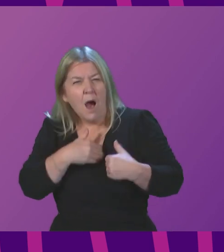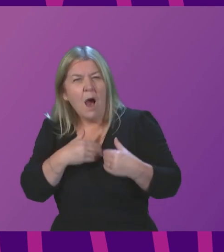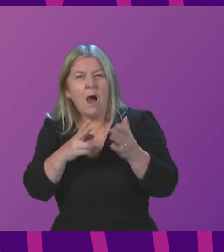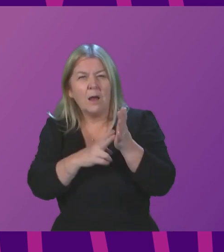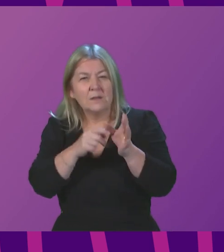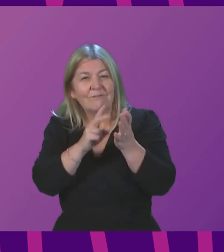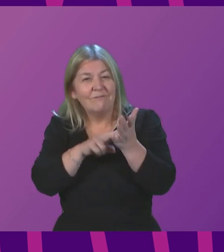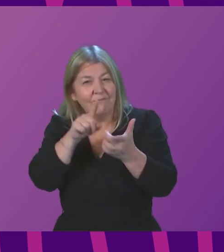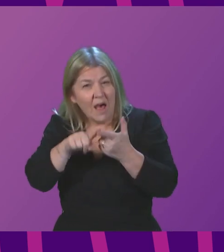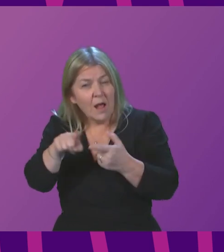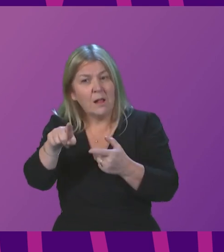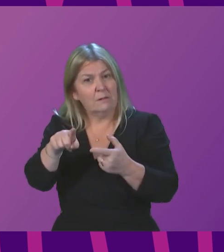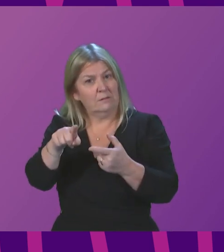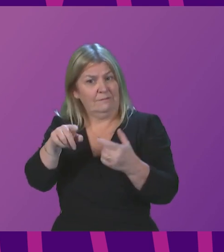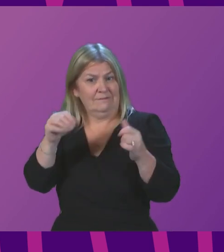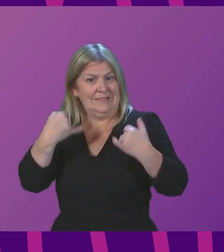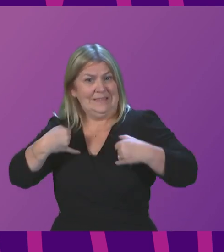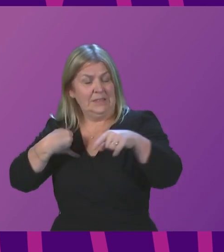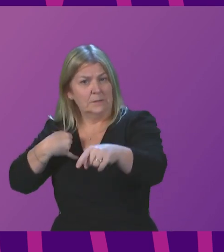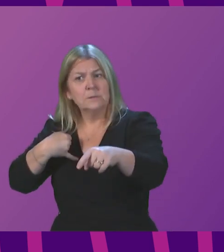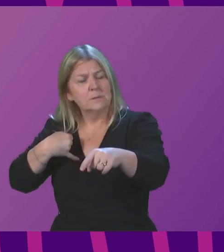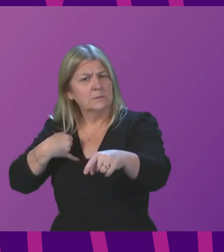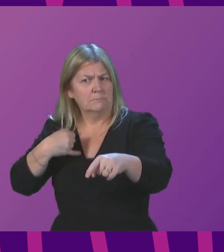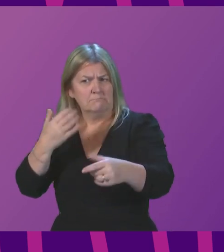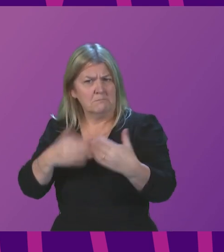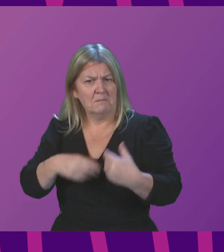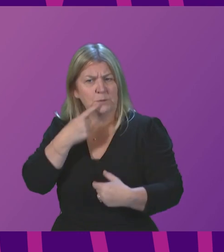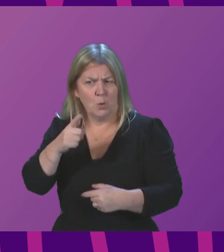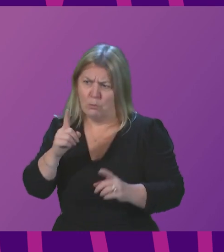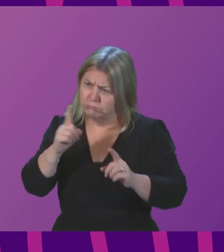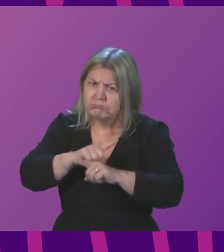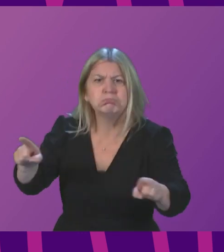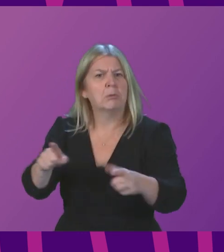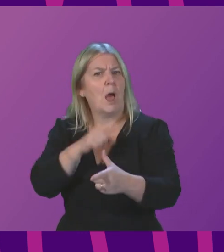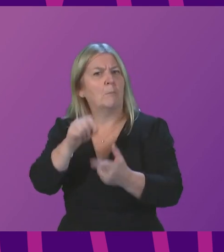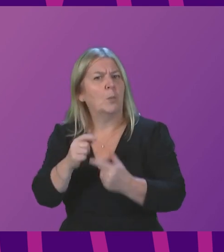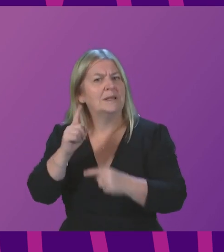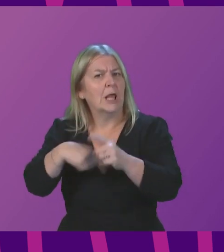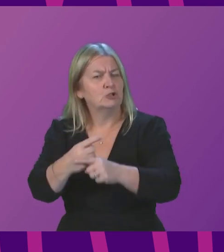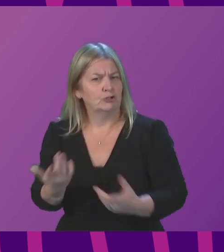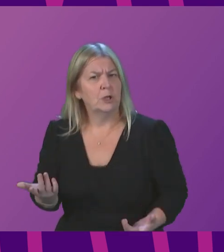in 2022. Our recovery plan sets out the key actions that we will take to address the backlog